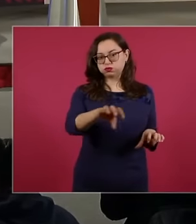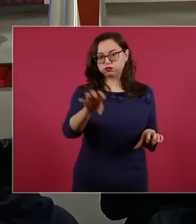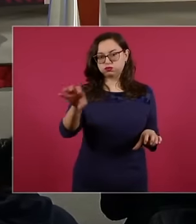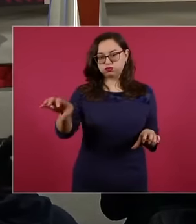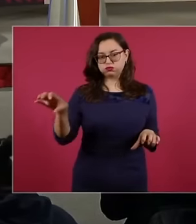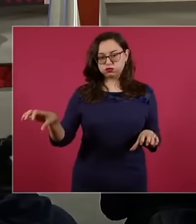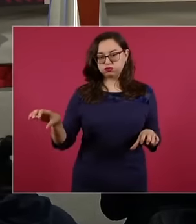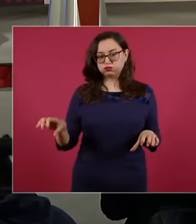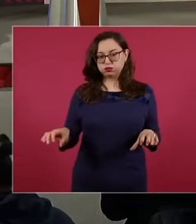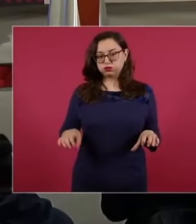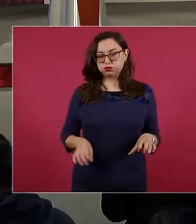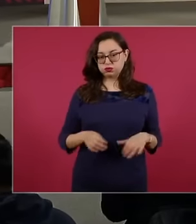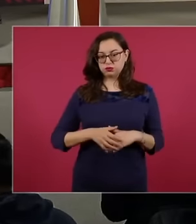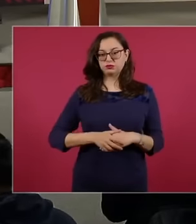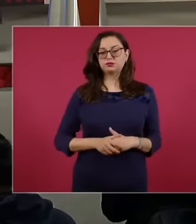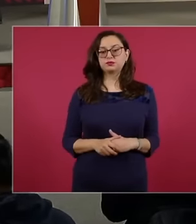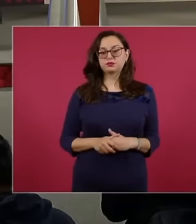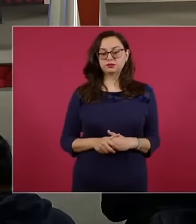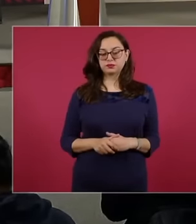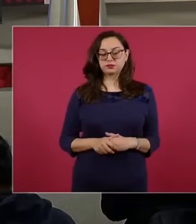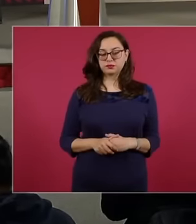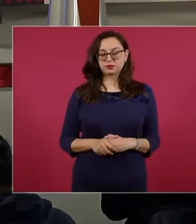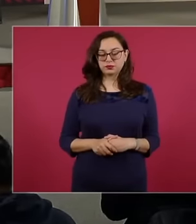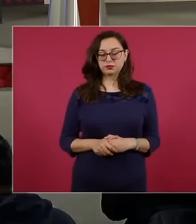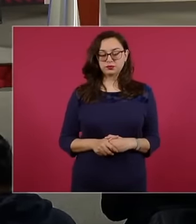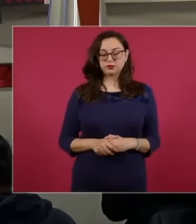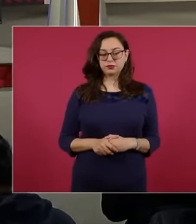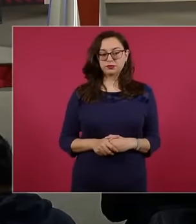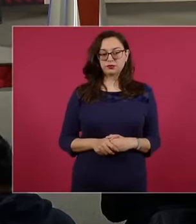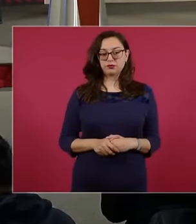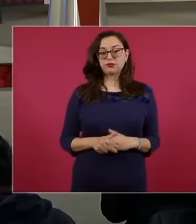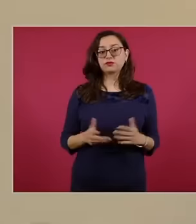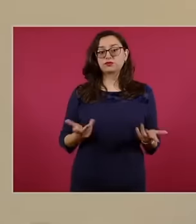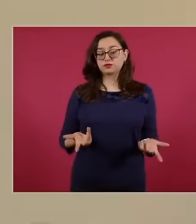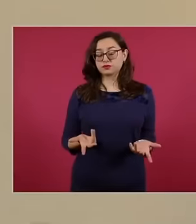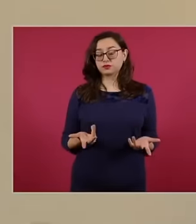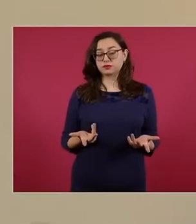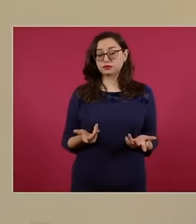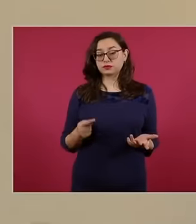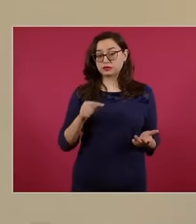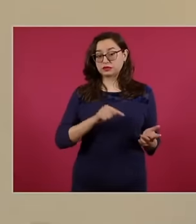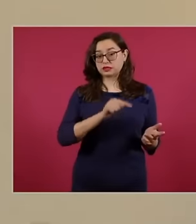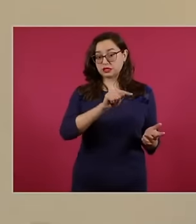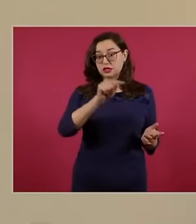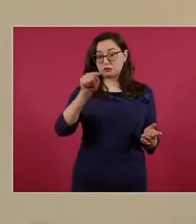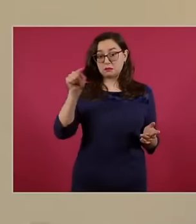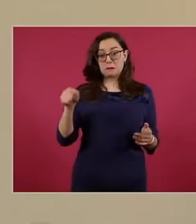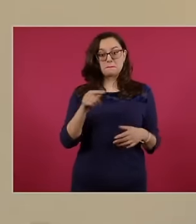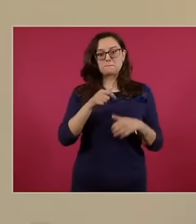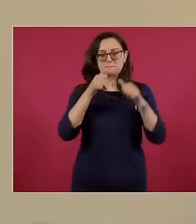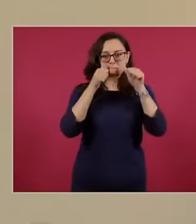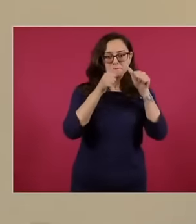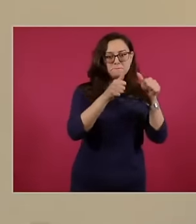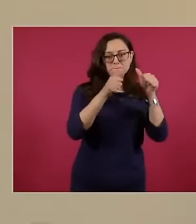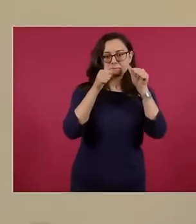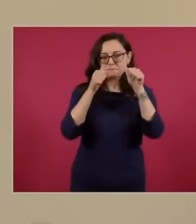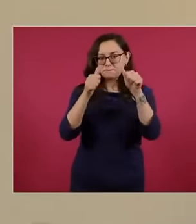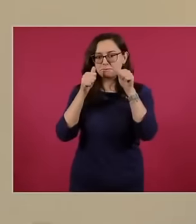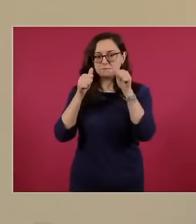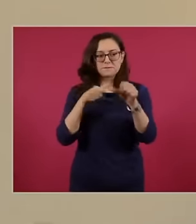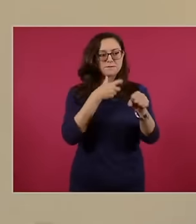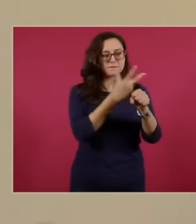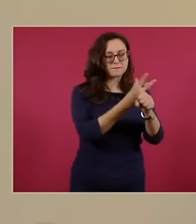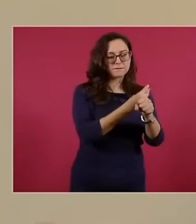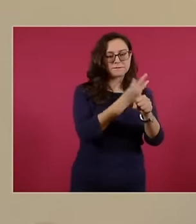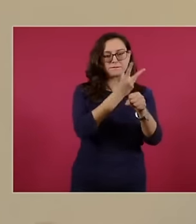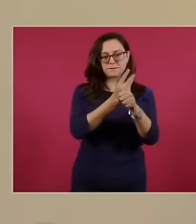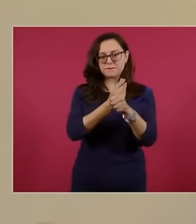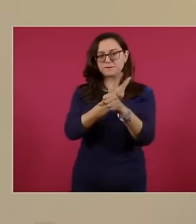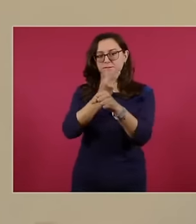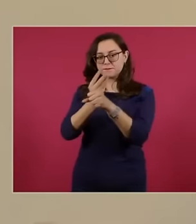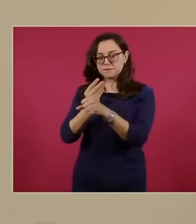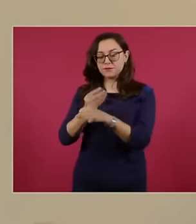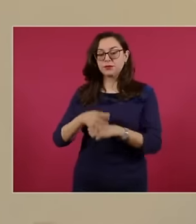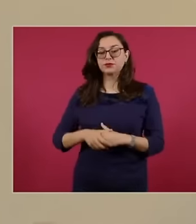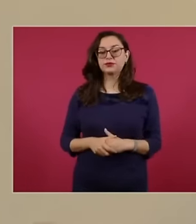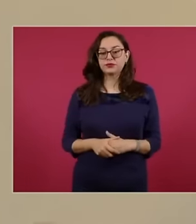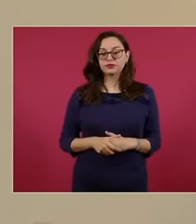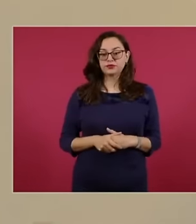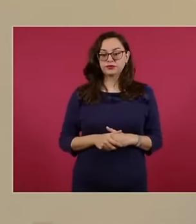Agua, Tacotalpa and Teapa, the greatest number of attentions is precisely in teapa also forward